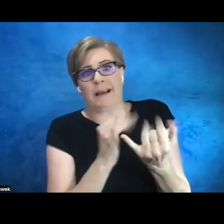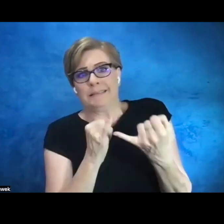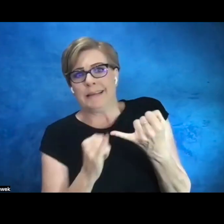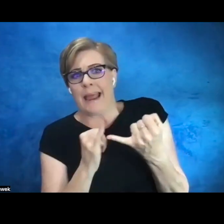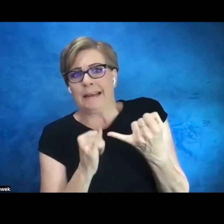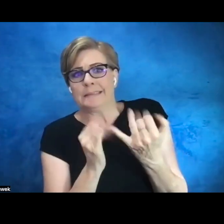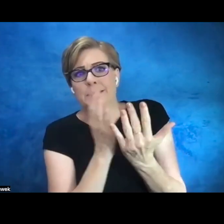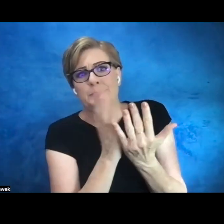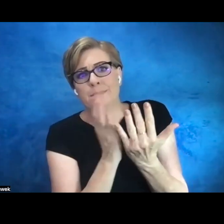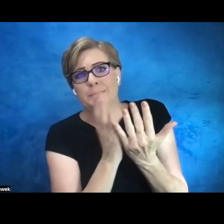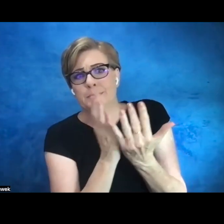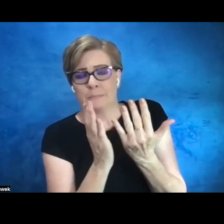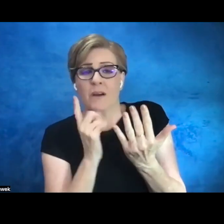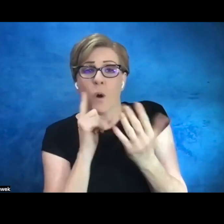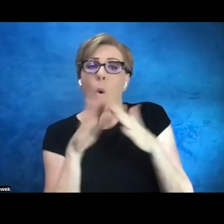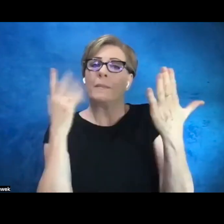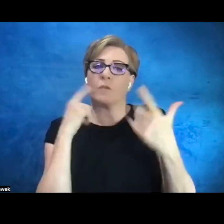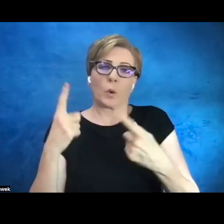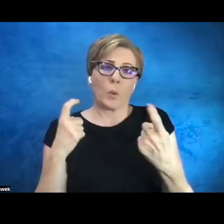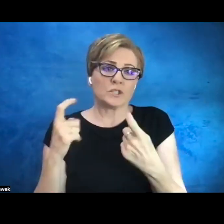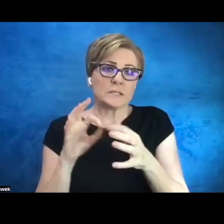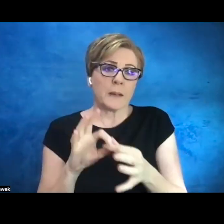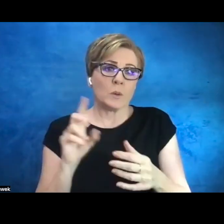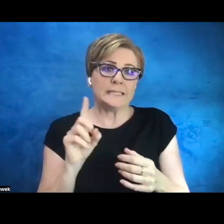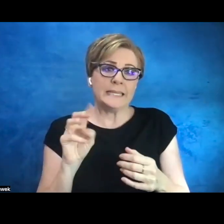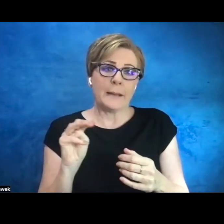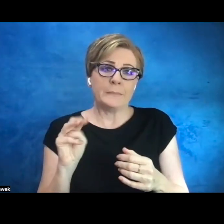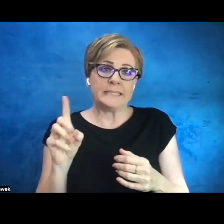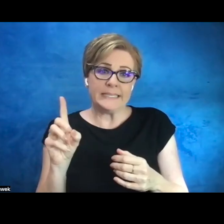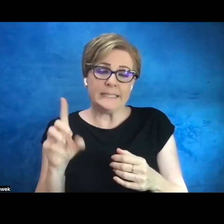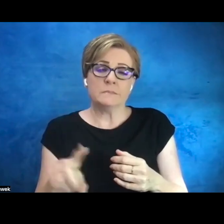we go through this. So if you have questions, there's a good chance that we will answer them,